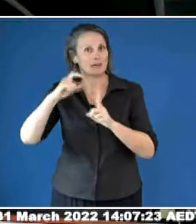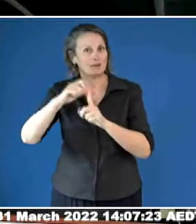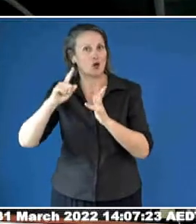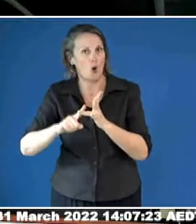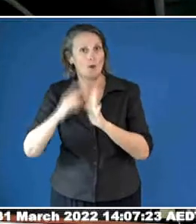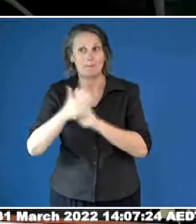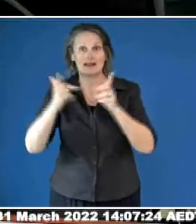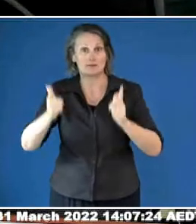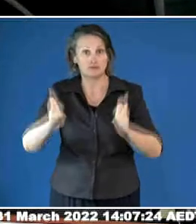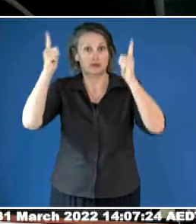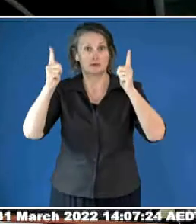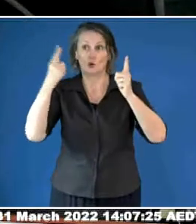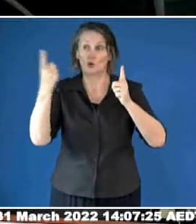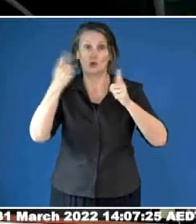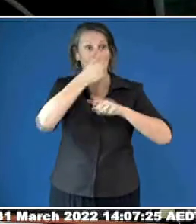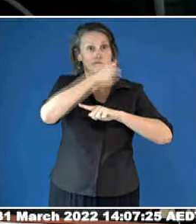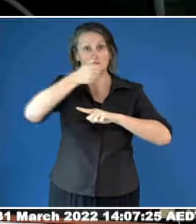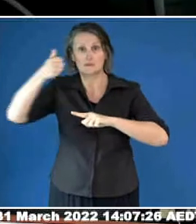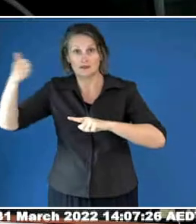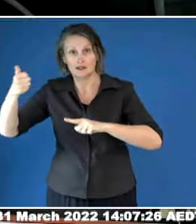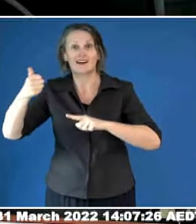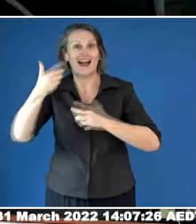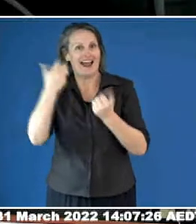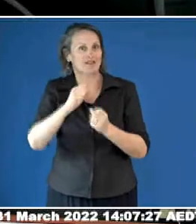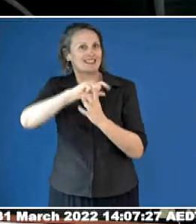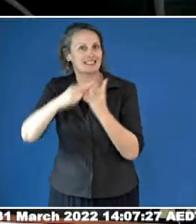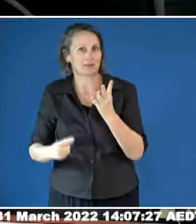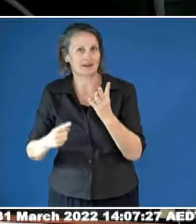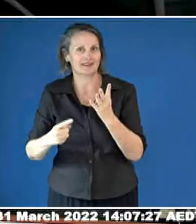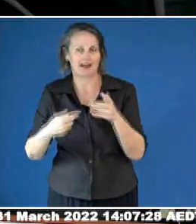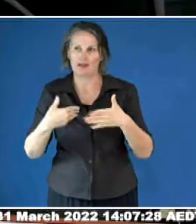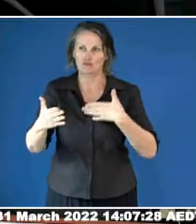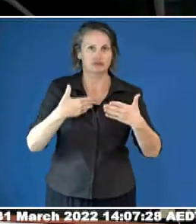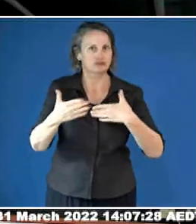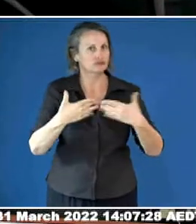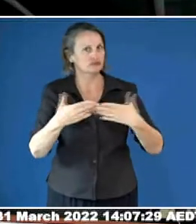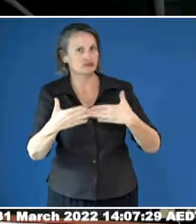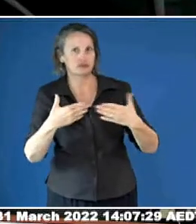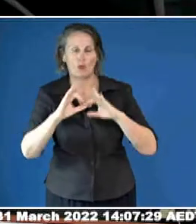with disability. I hope that gives the Commissioners and those following this